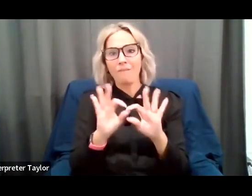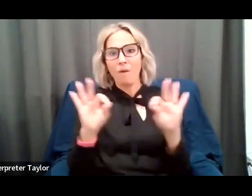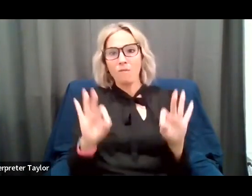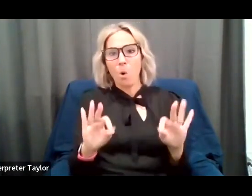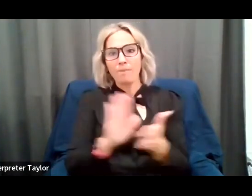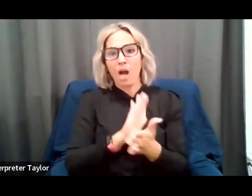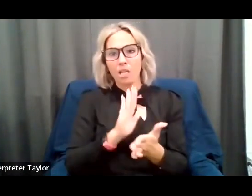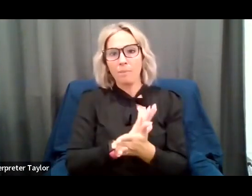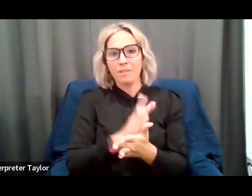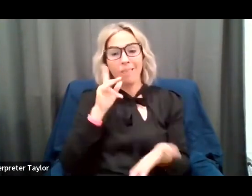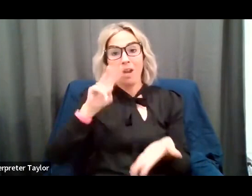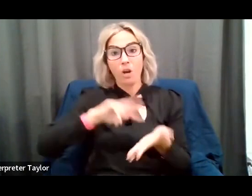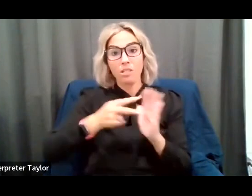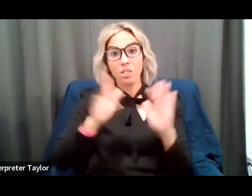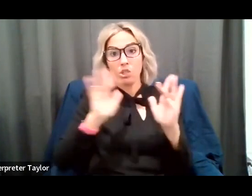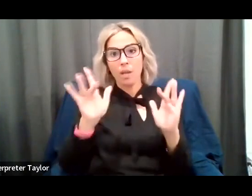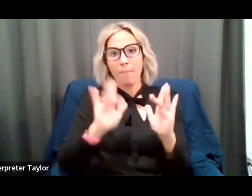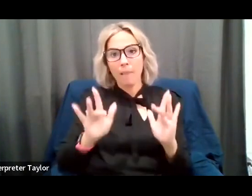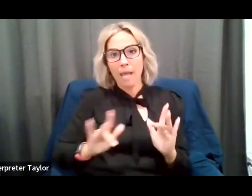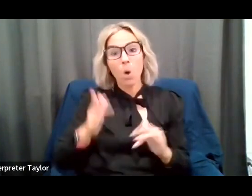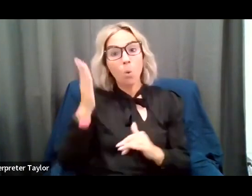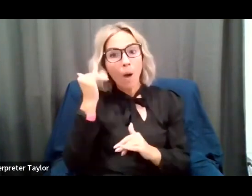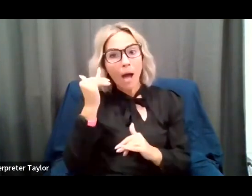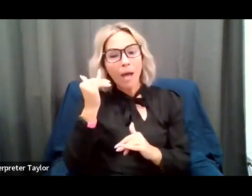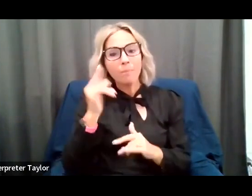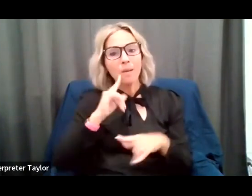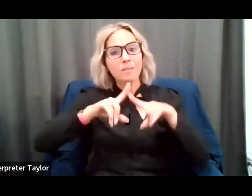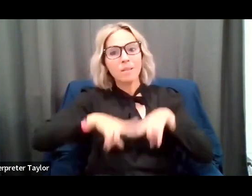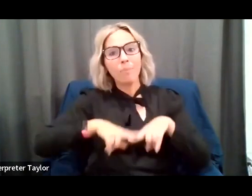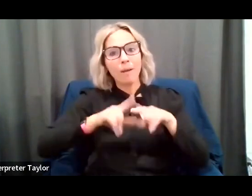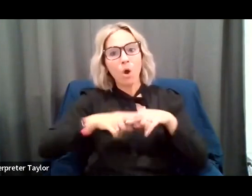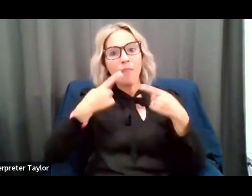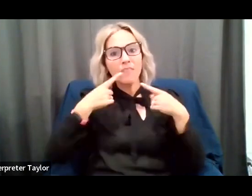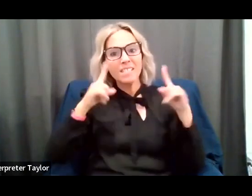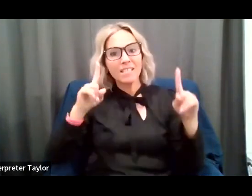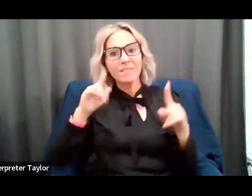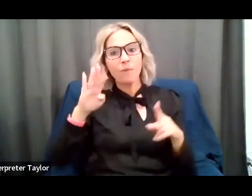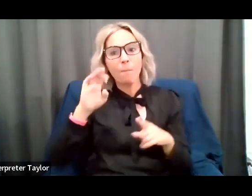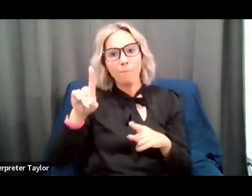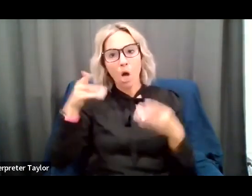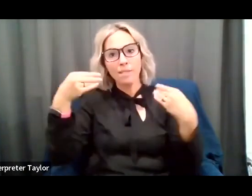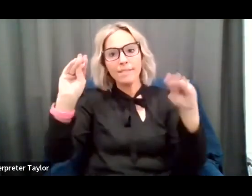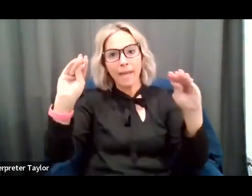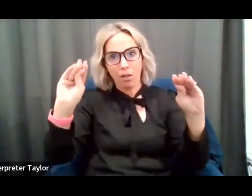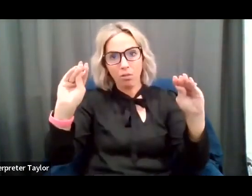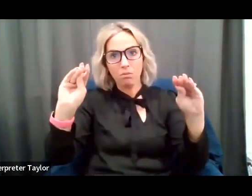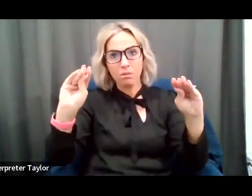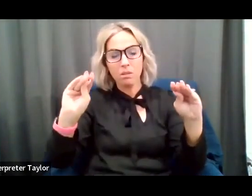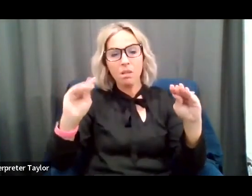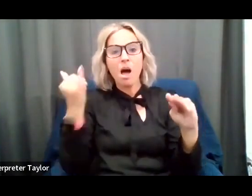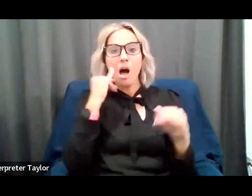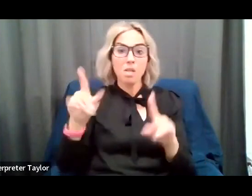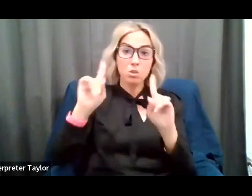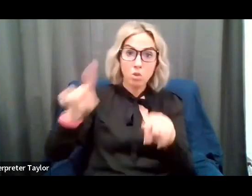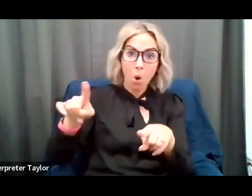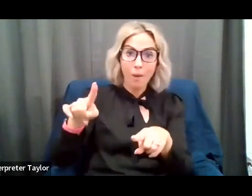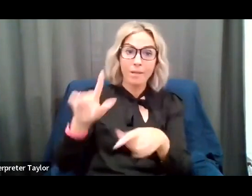deliberately blank because they're all contingent upon the successful Bond sale, us going into the marketplace locking in interest rates.